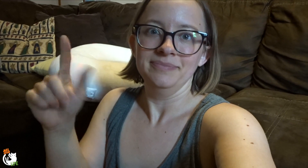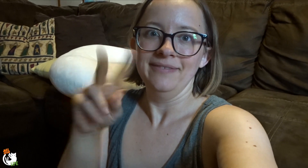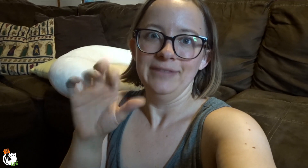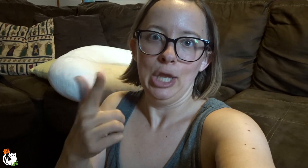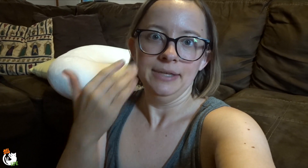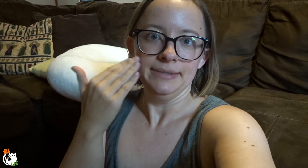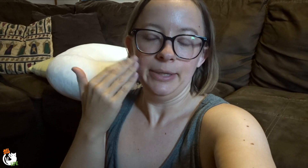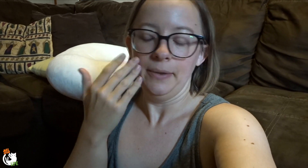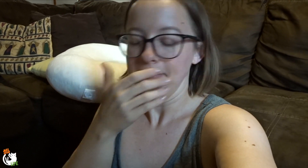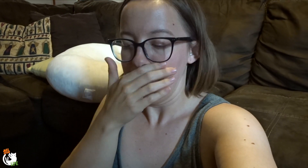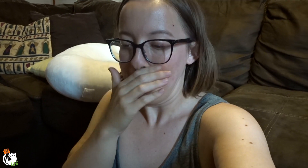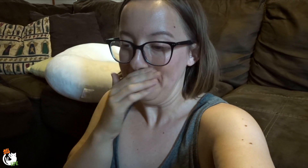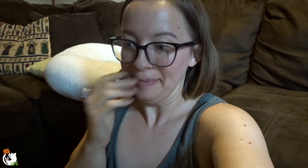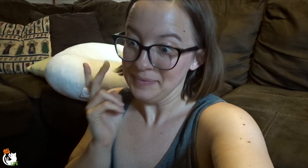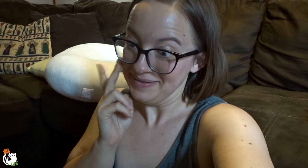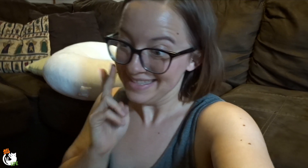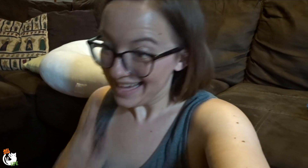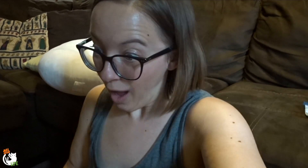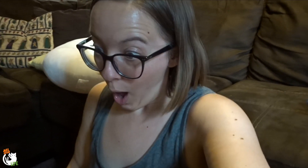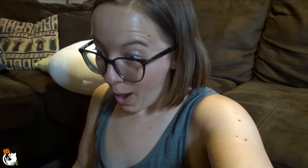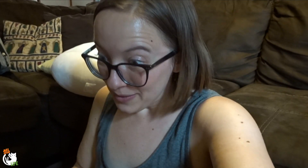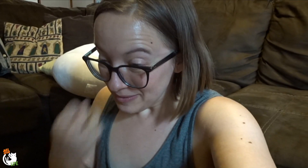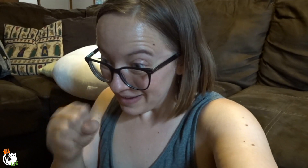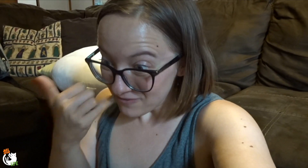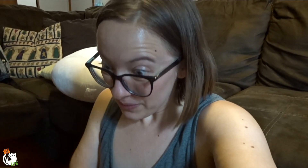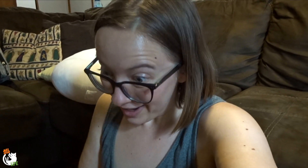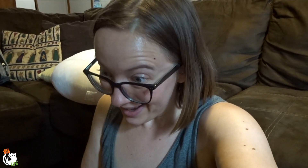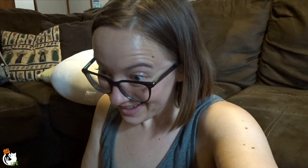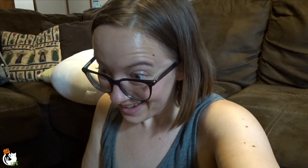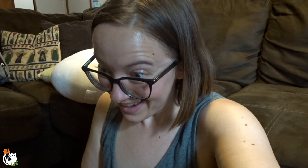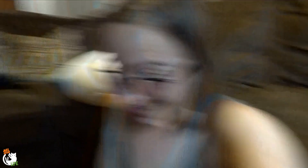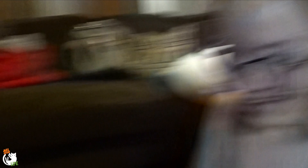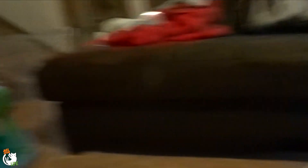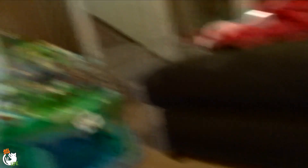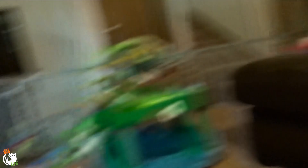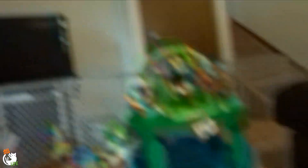Not just doing vlogs like I have been. So we'll see about that. Oh you gonna make a phone call?